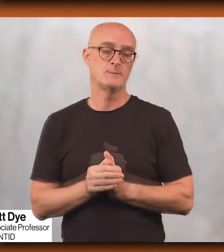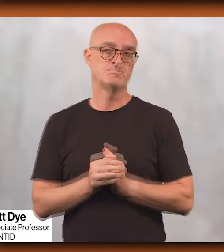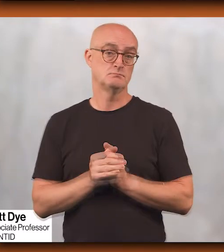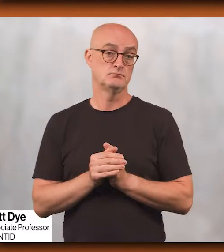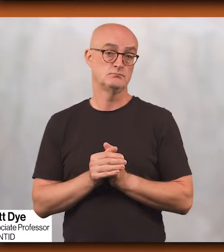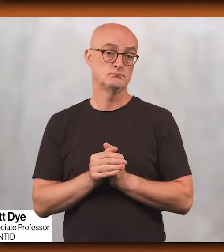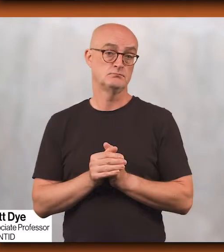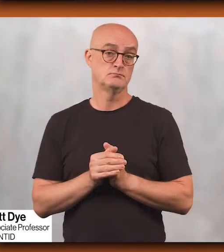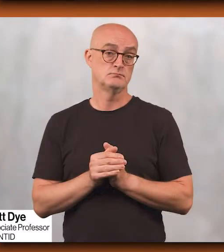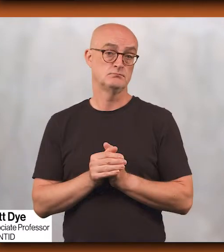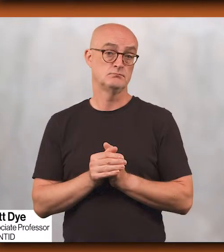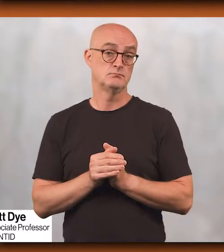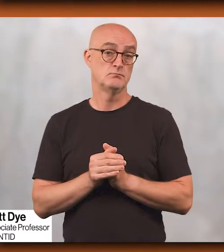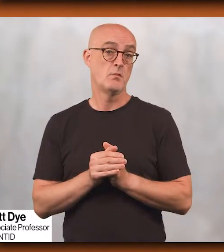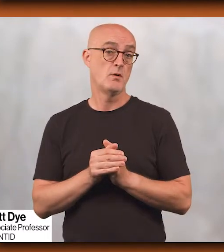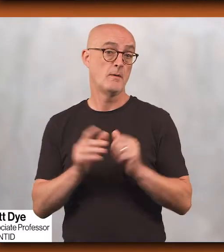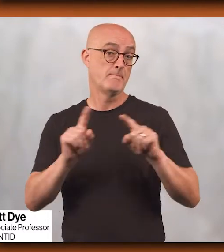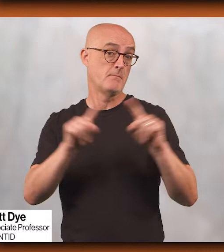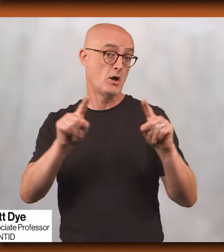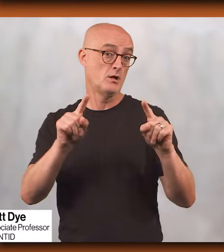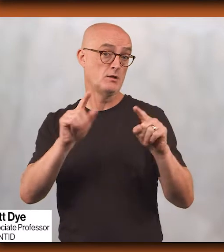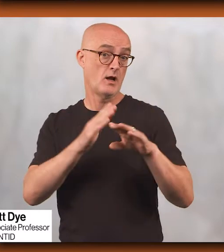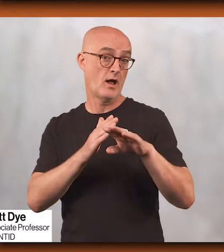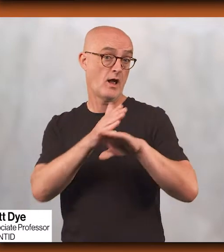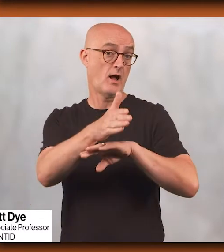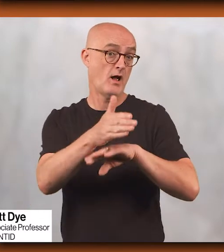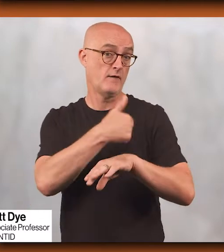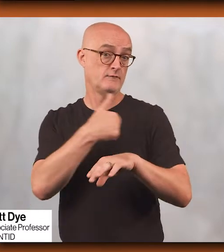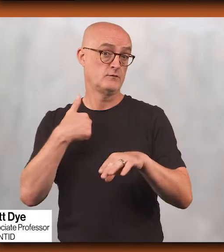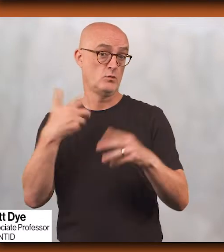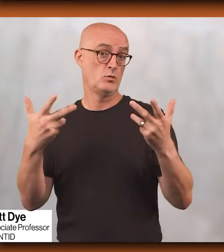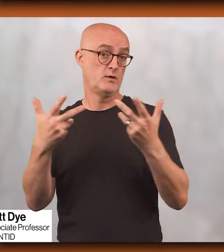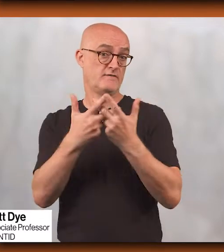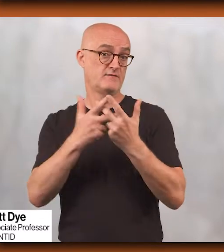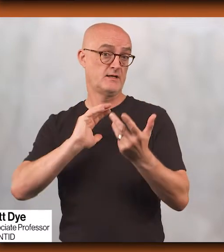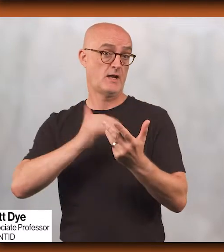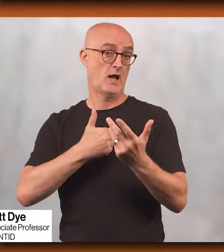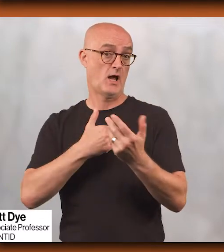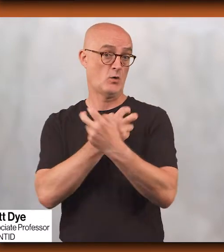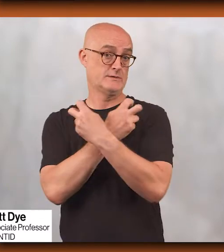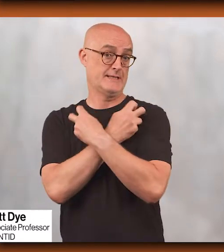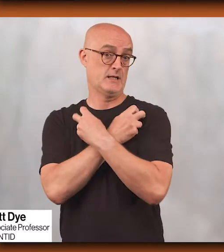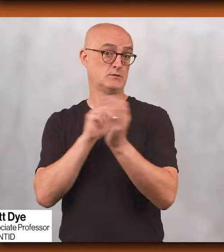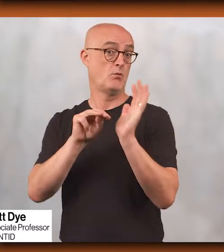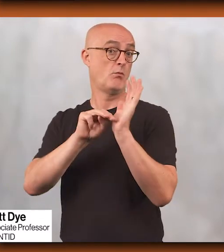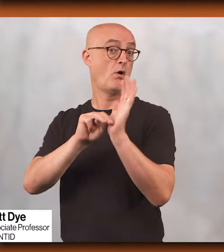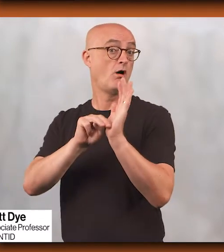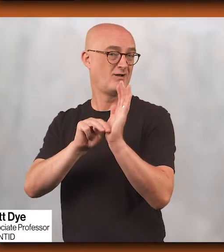we have the counts, but if we use a skeletal model, the upper arm length remains constant